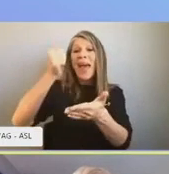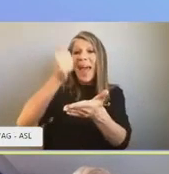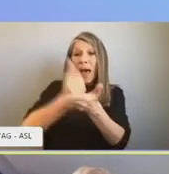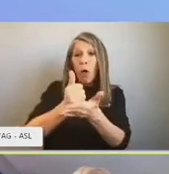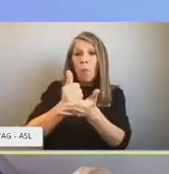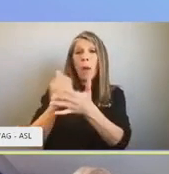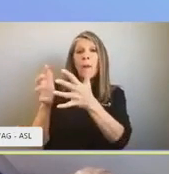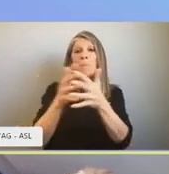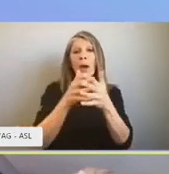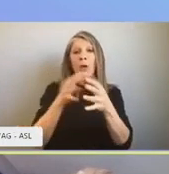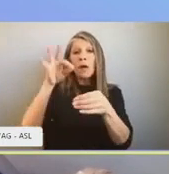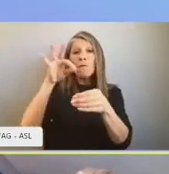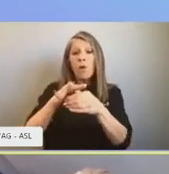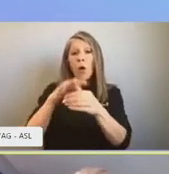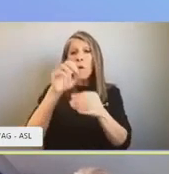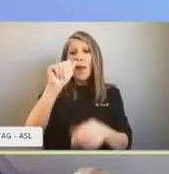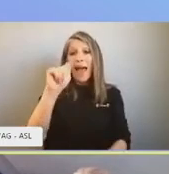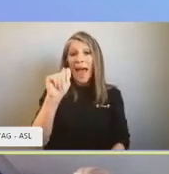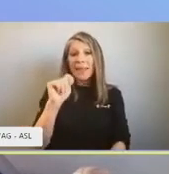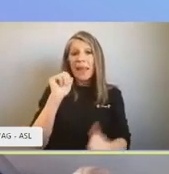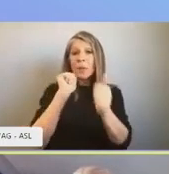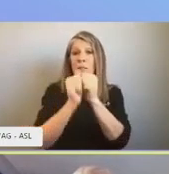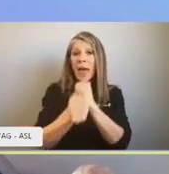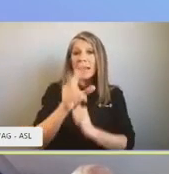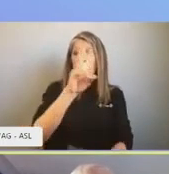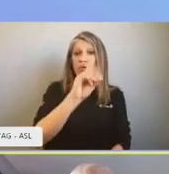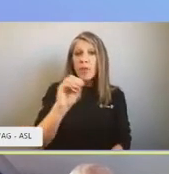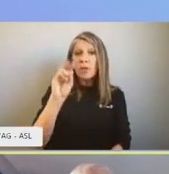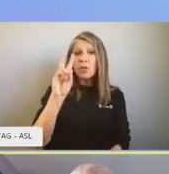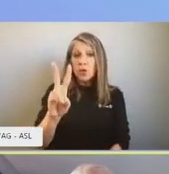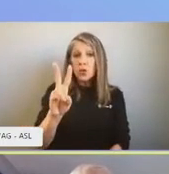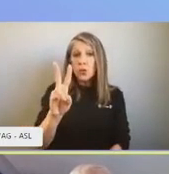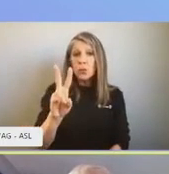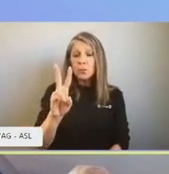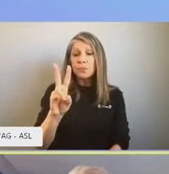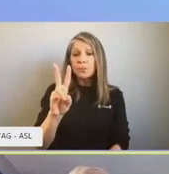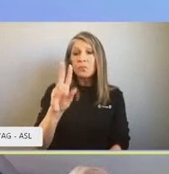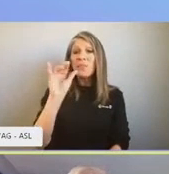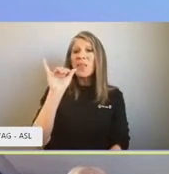voting in 2023. All of this happened in part because of something called the help